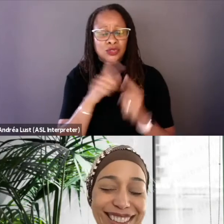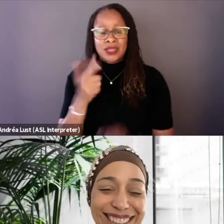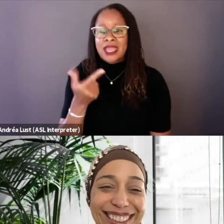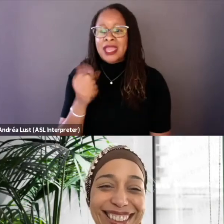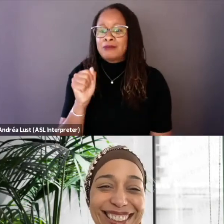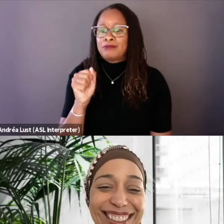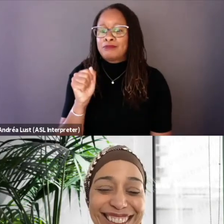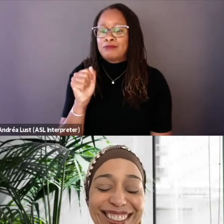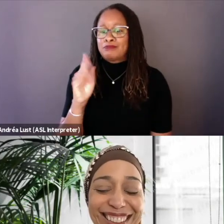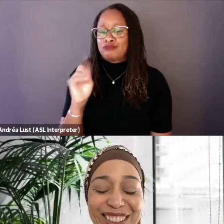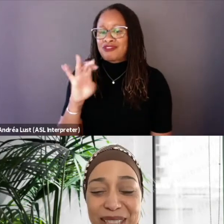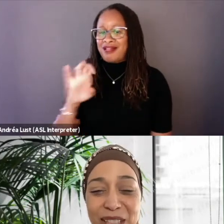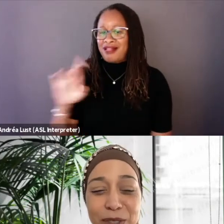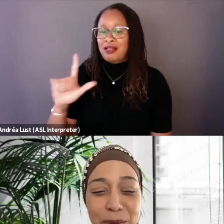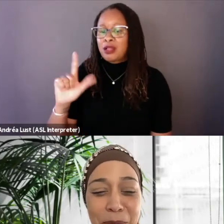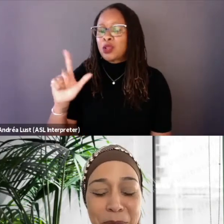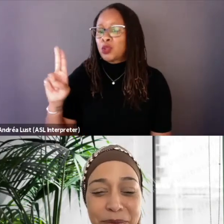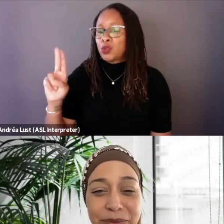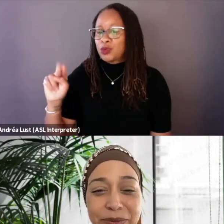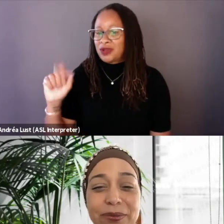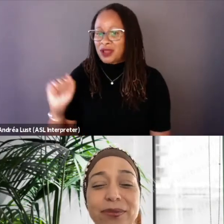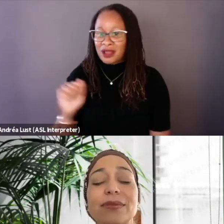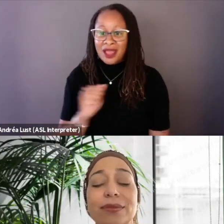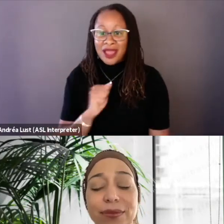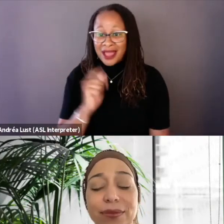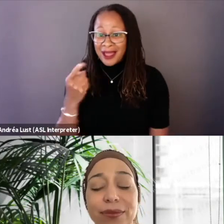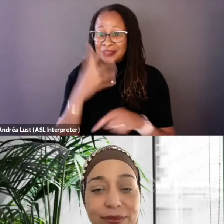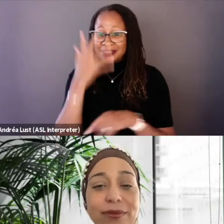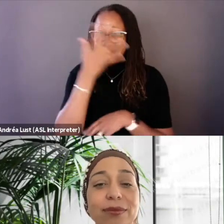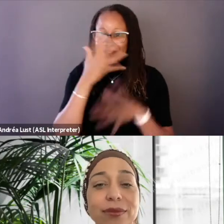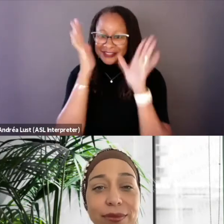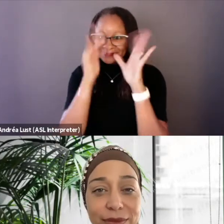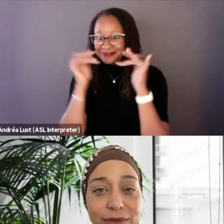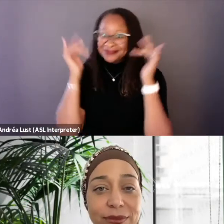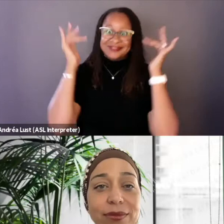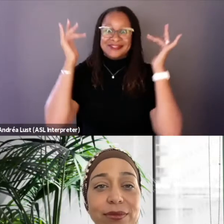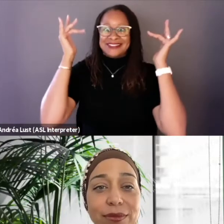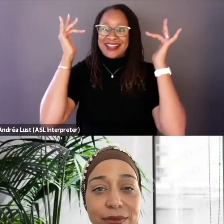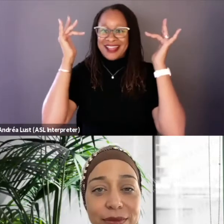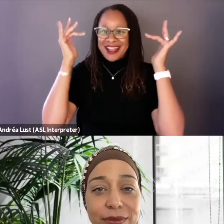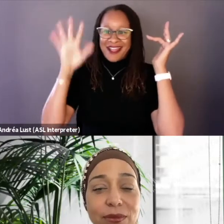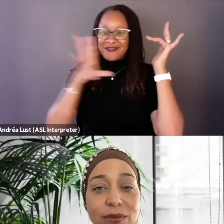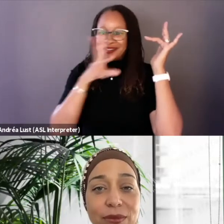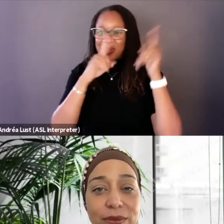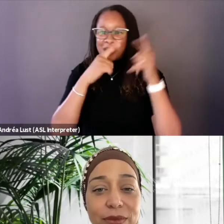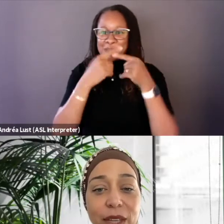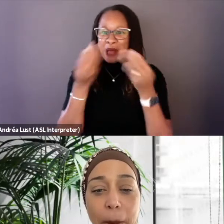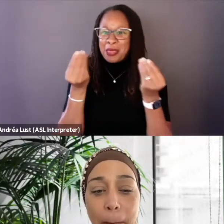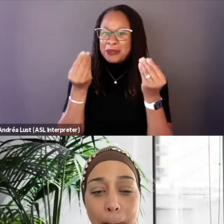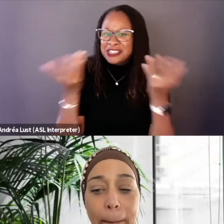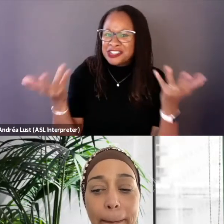and his whole face just lit up when we're just talking about the material, you know.